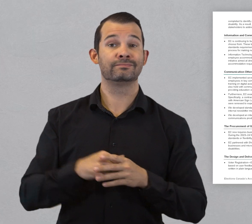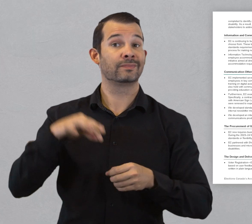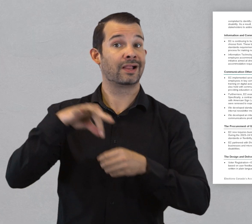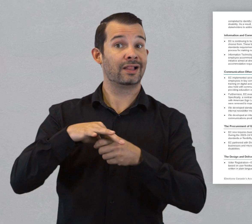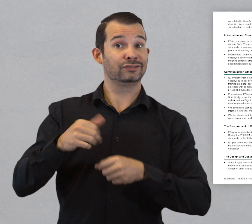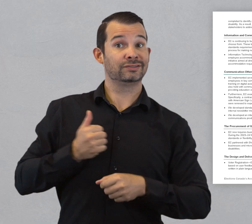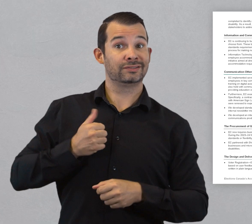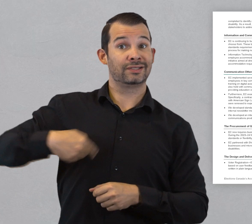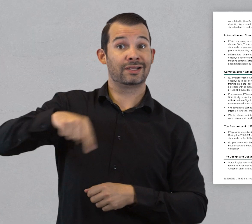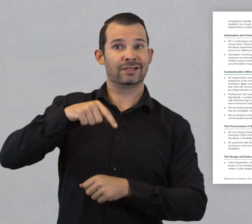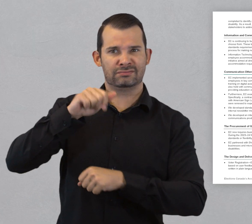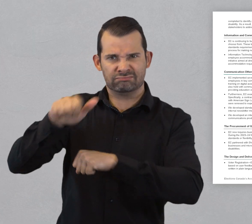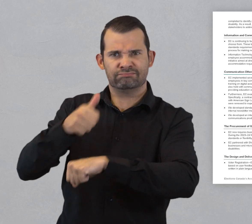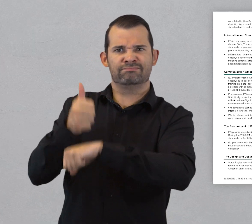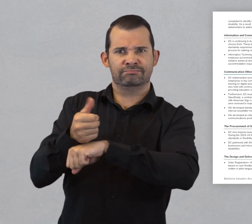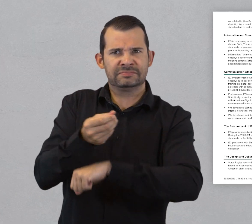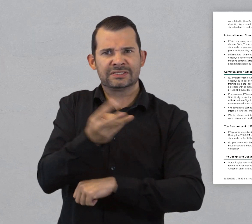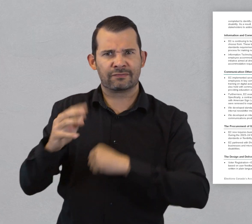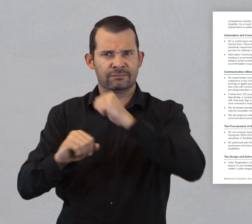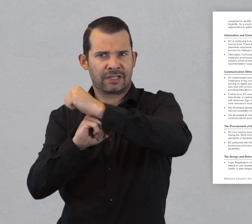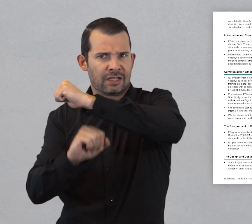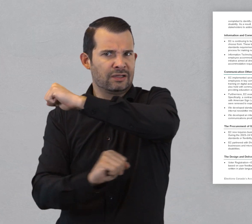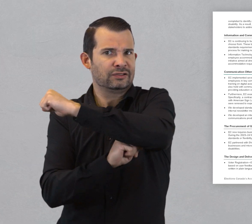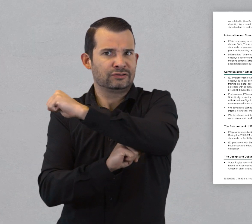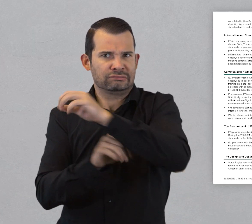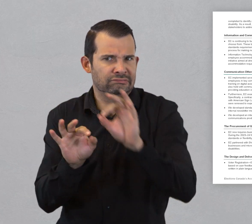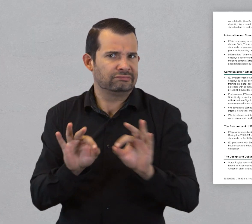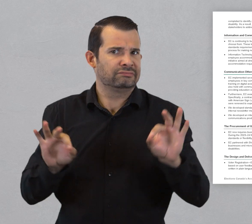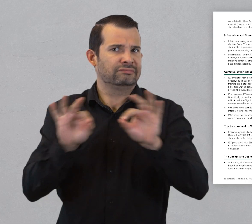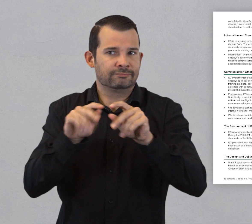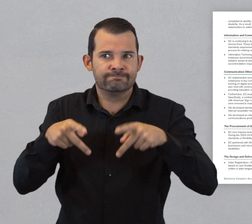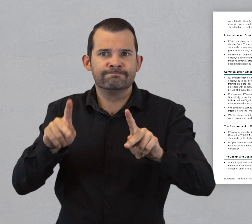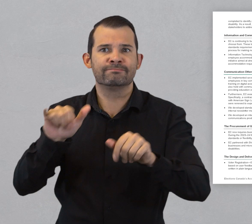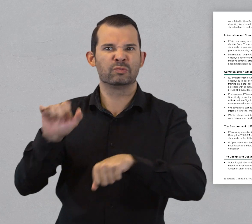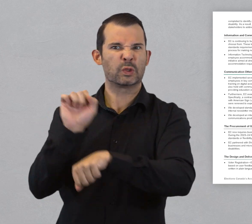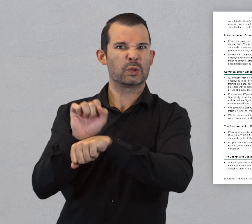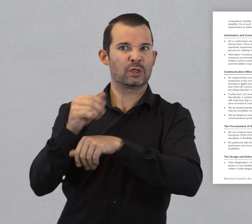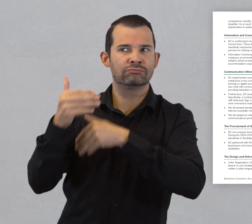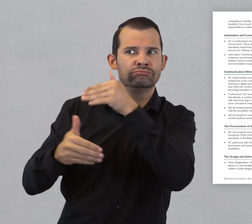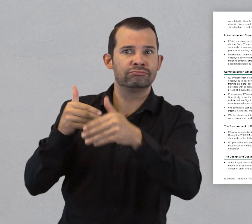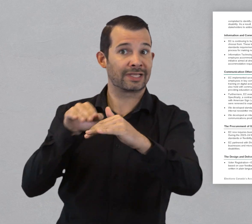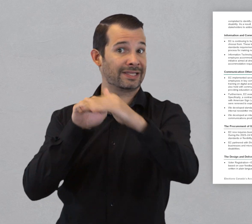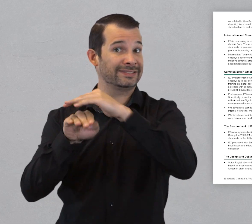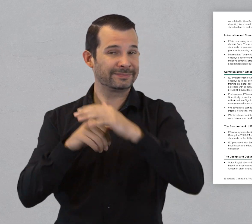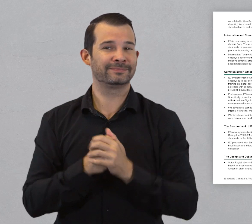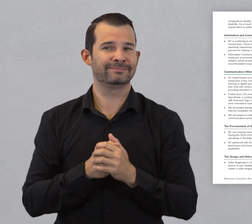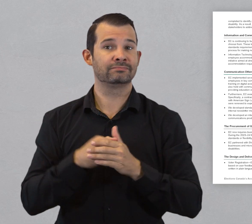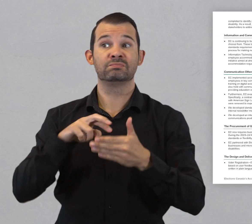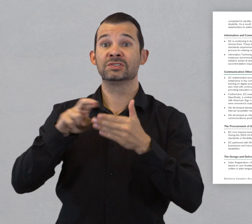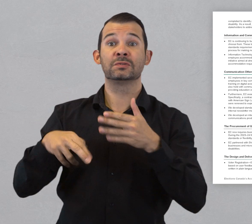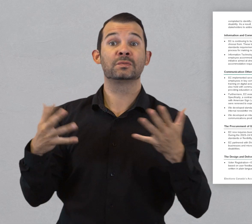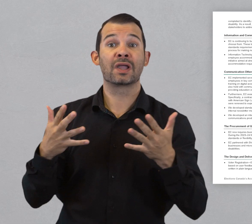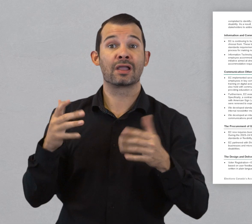• EC implemented several foundational pieces to enable the work on accessibility. As a result,